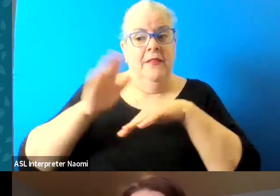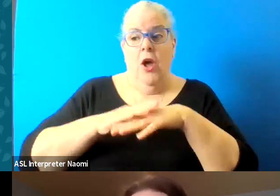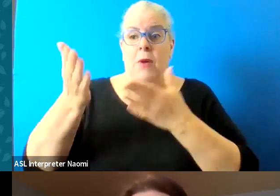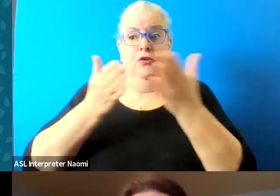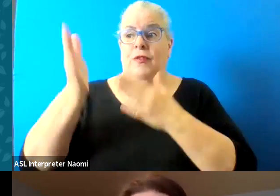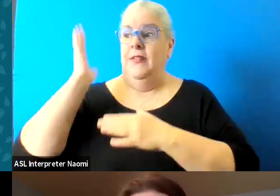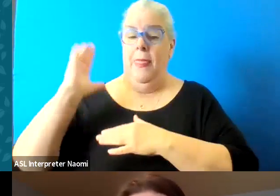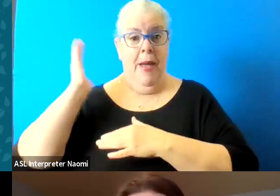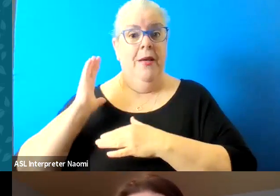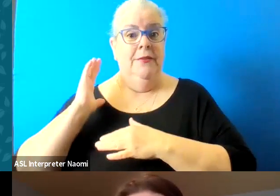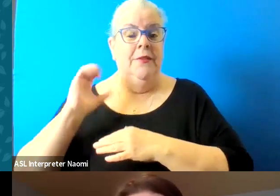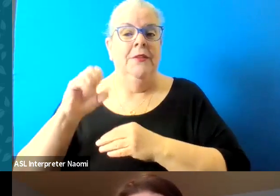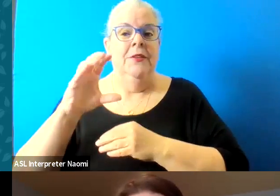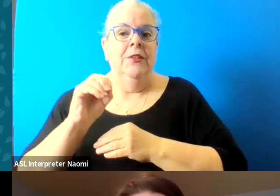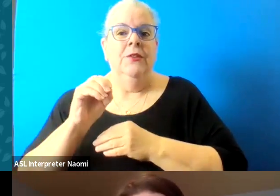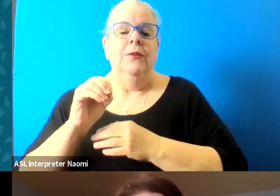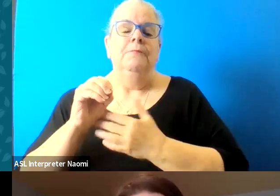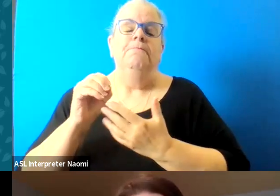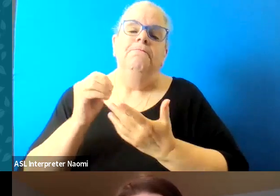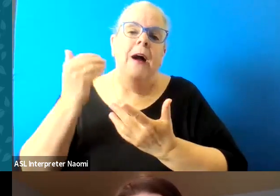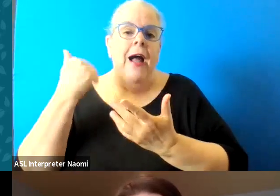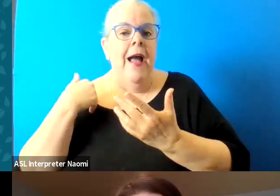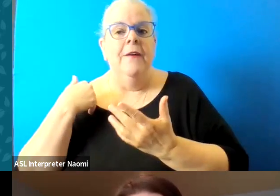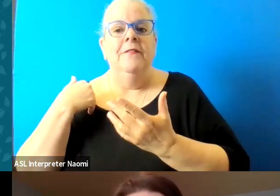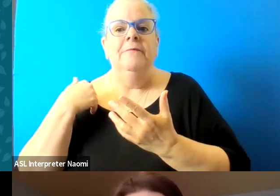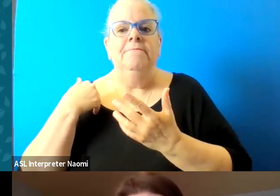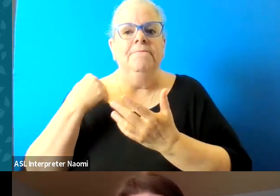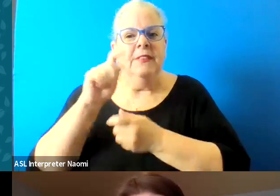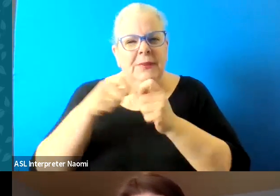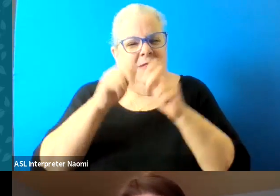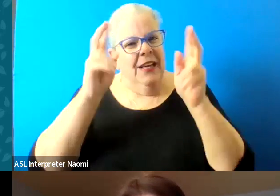And so, you know, I have certain issues and things that I've been involved with.